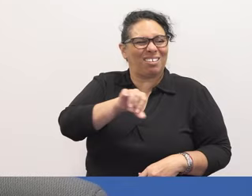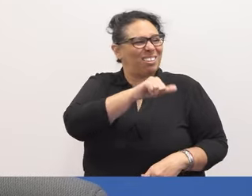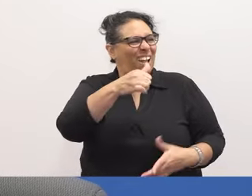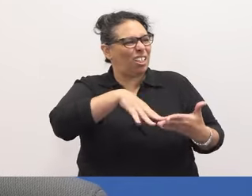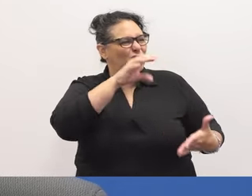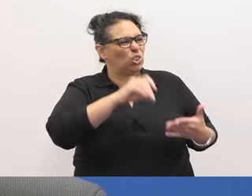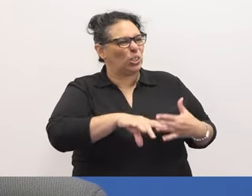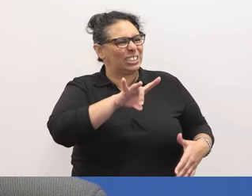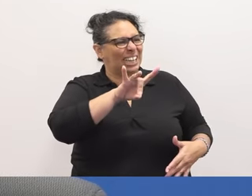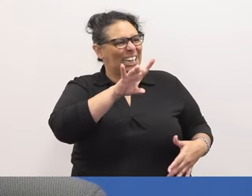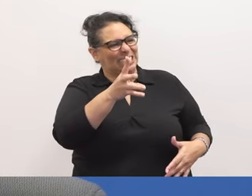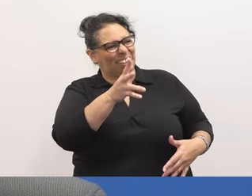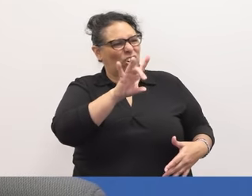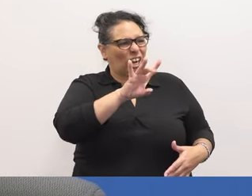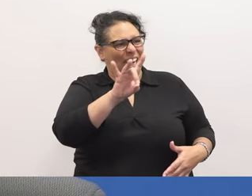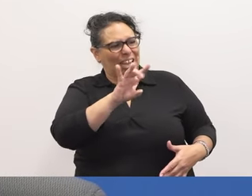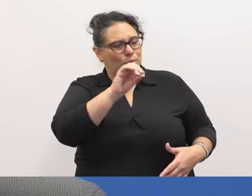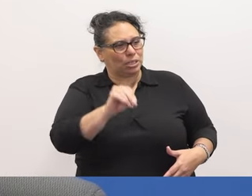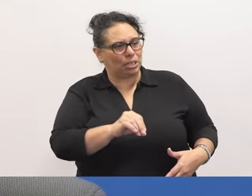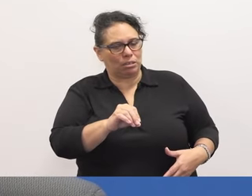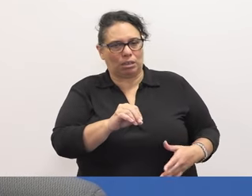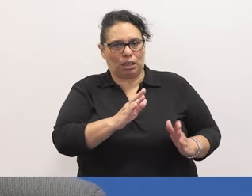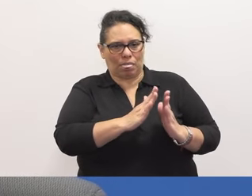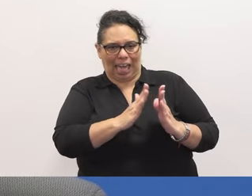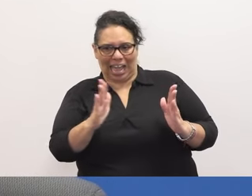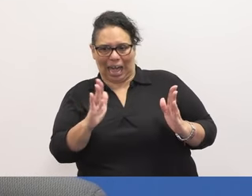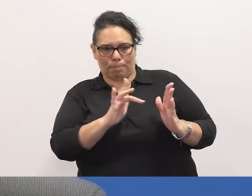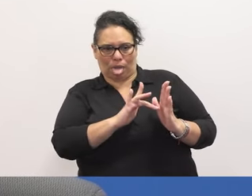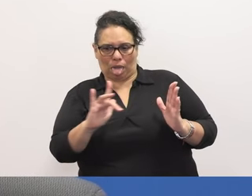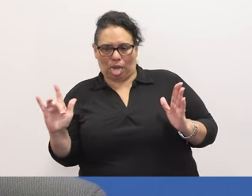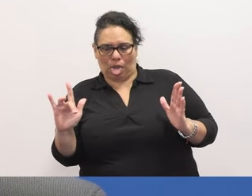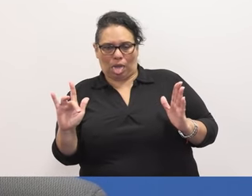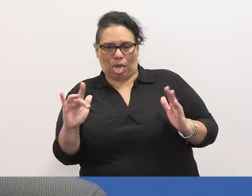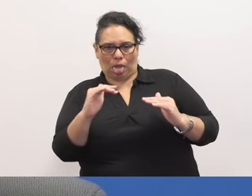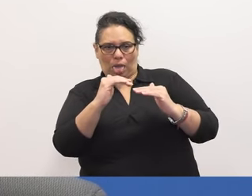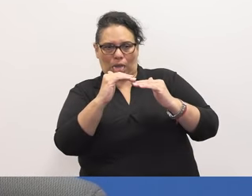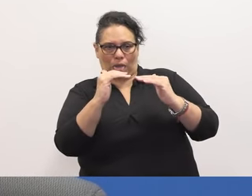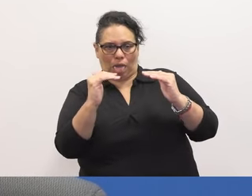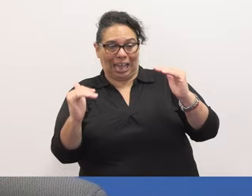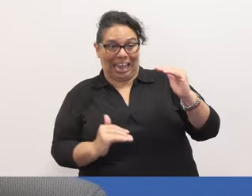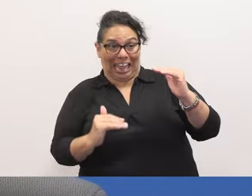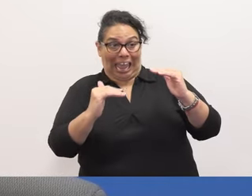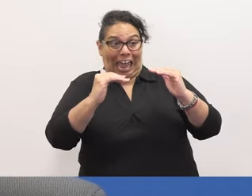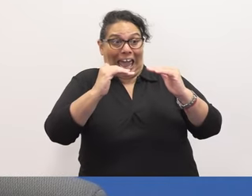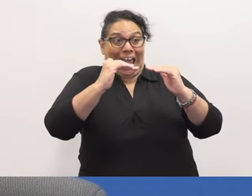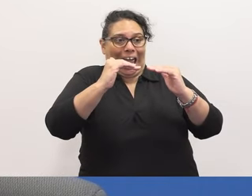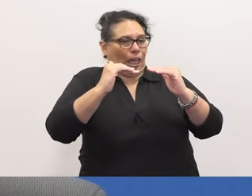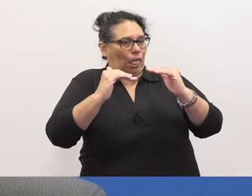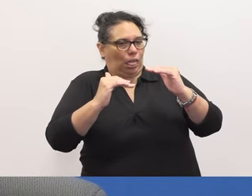we've actually increased the inequity in terms of student achievement around A through G